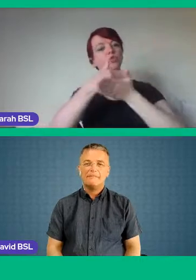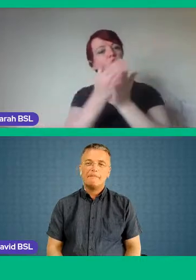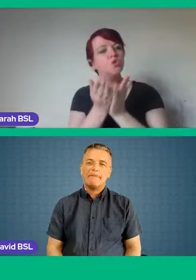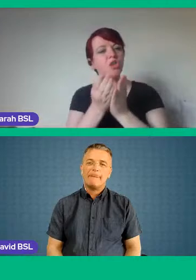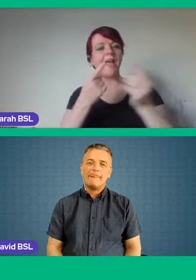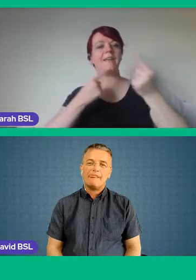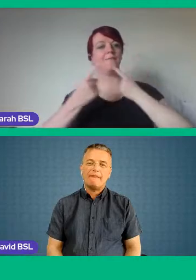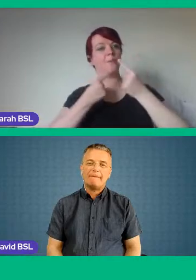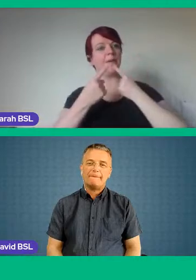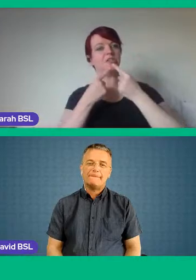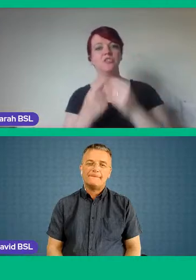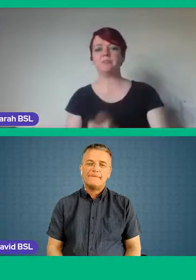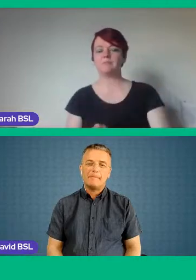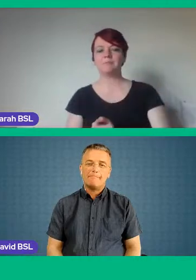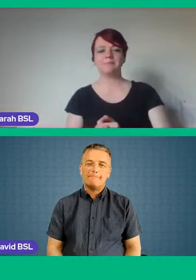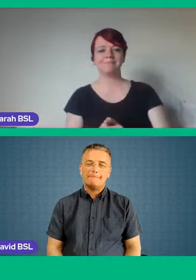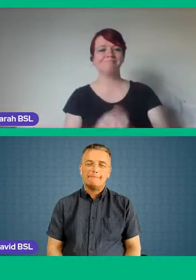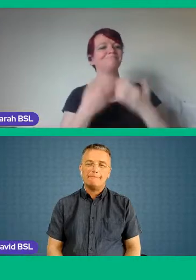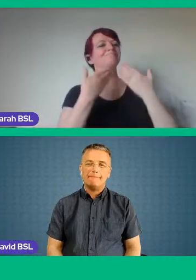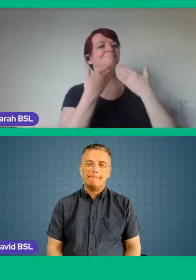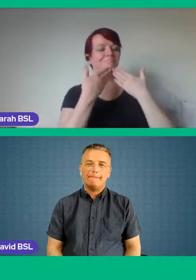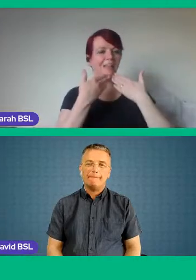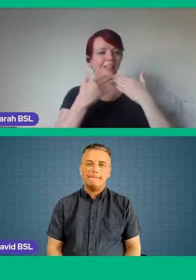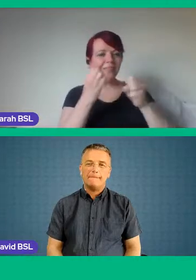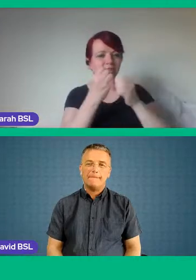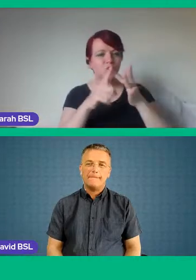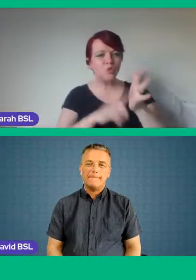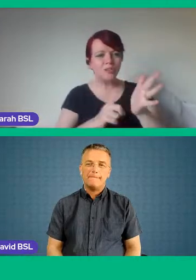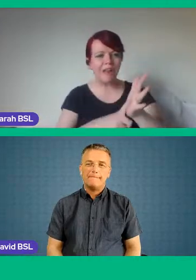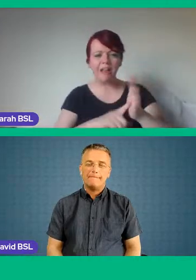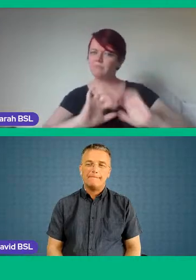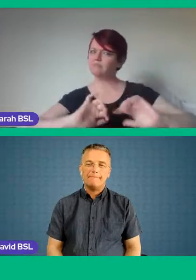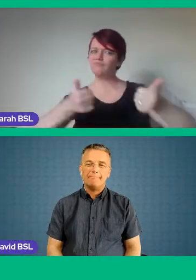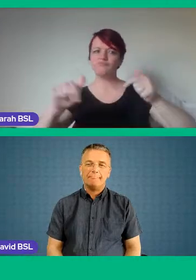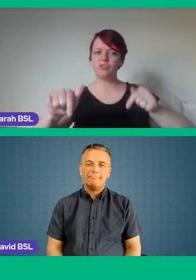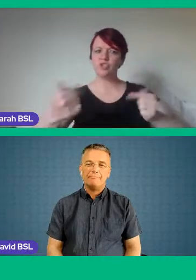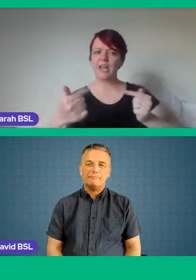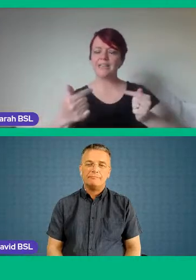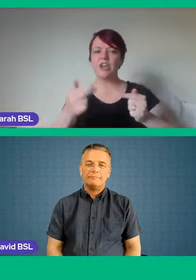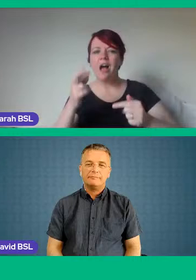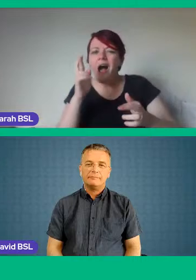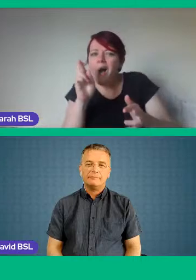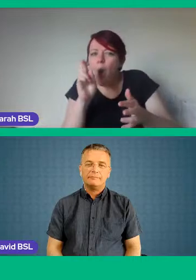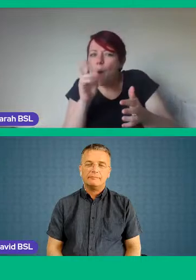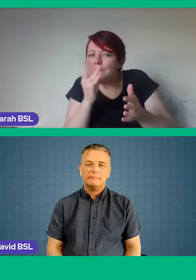That is a great challenge, Jill. Hopefully some organisations are listening, as well.